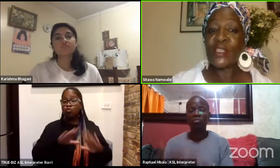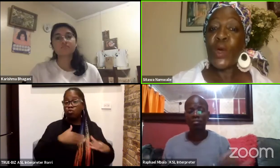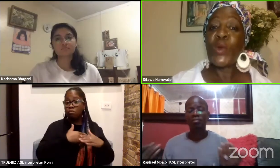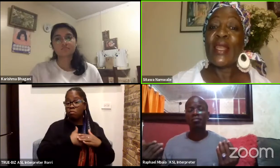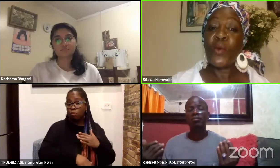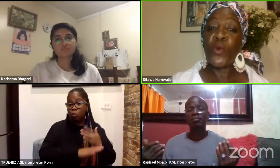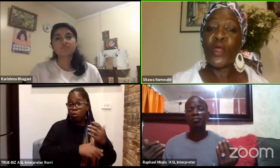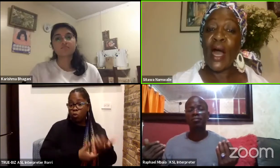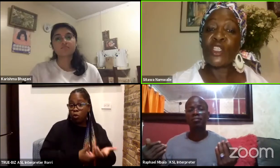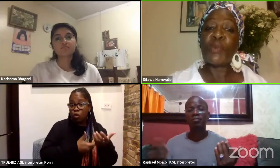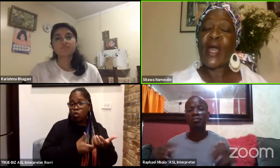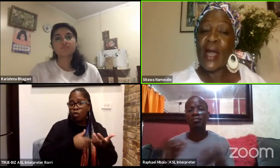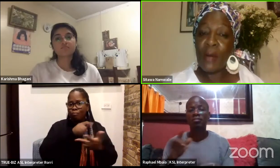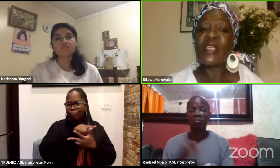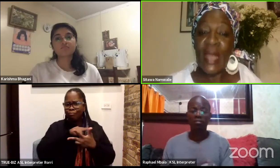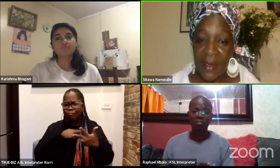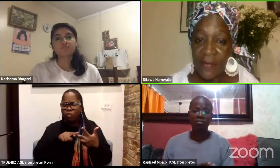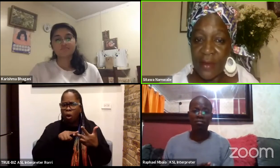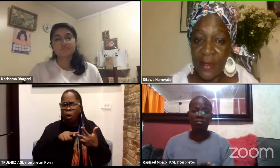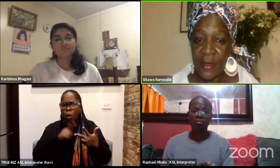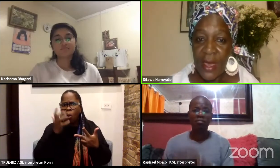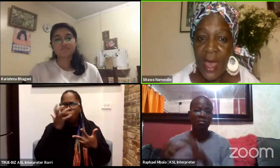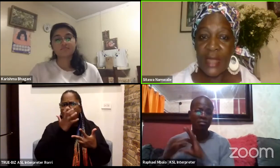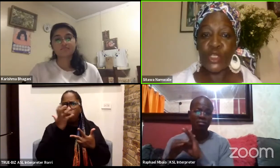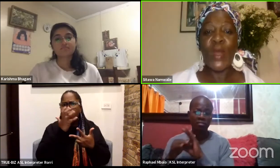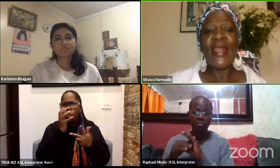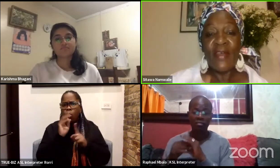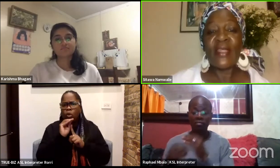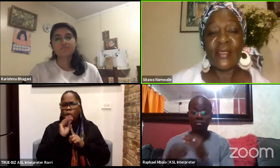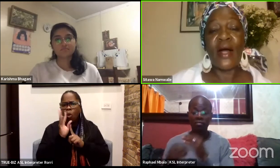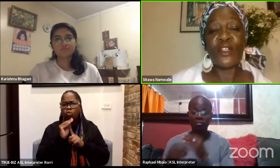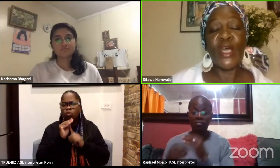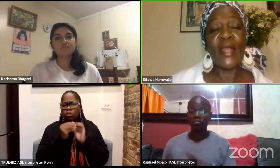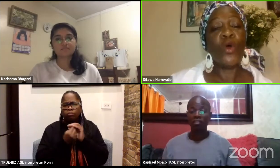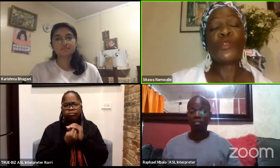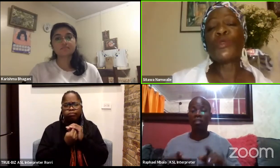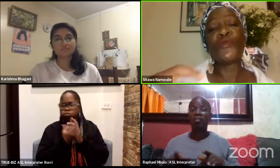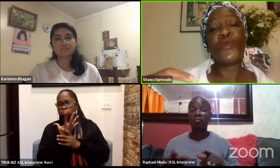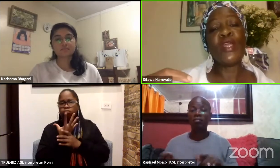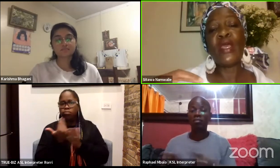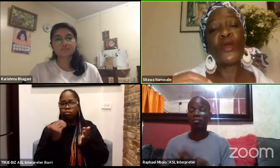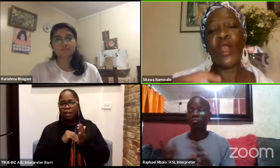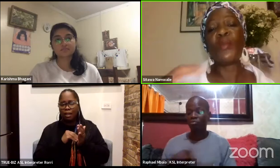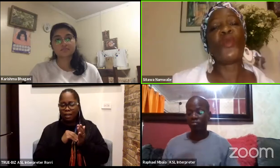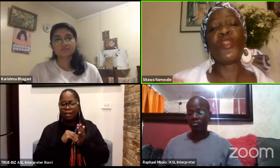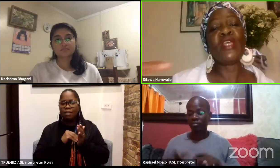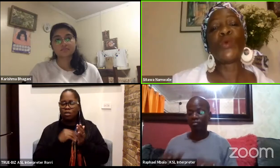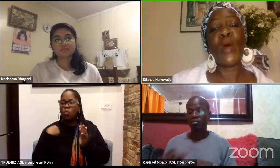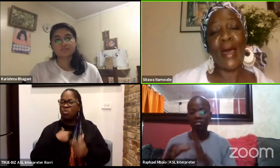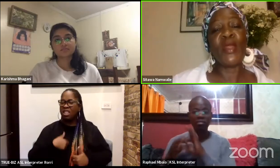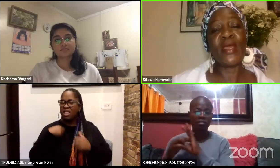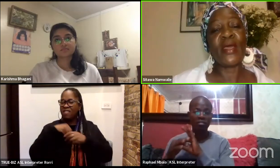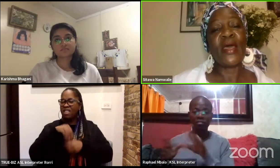that is when the culture comes alive. And so we're living this culture and also sorts of incredible things were happening.